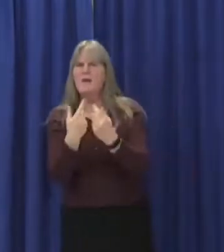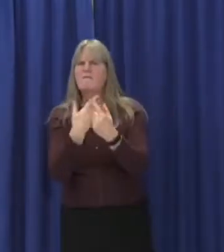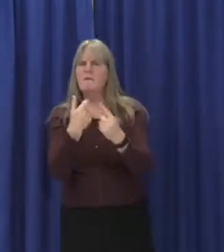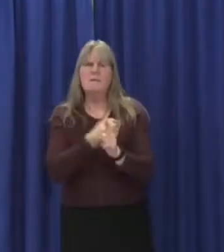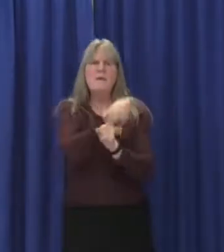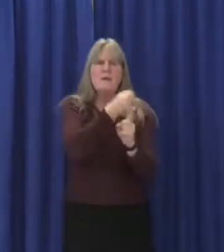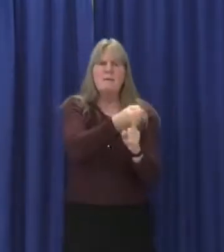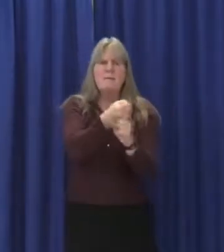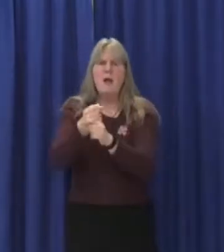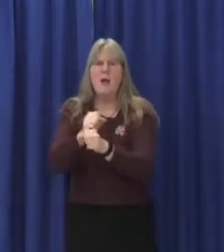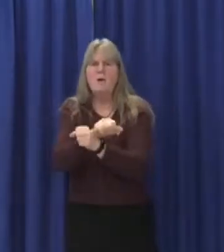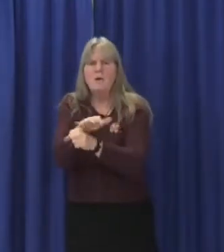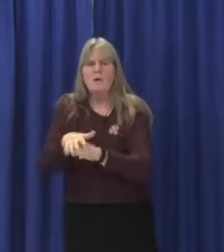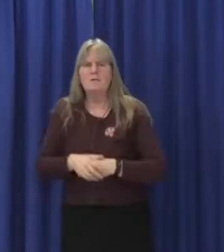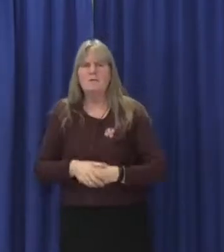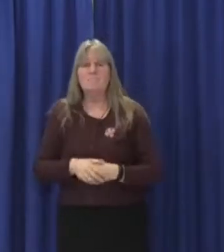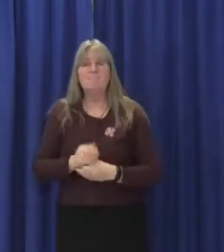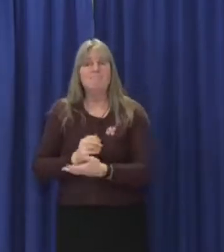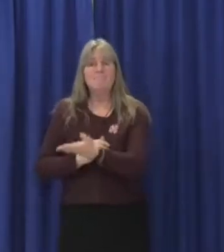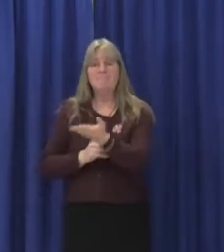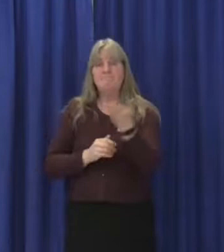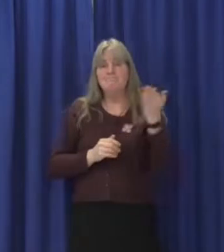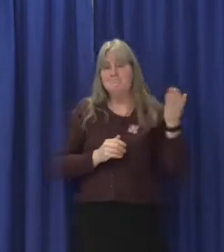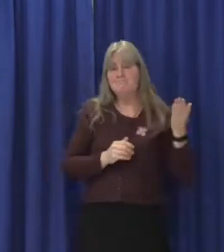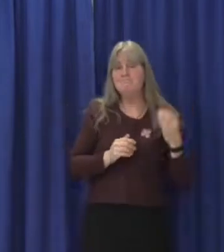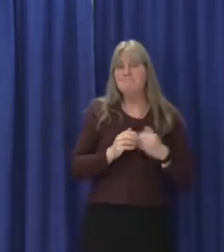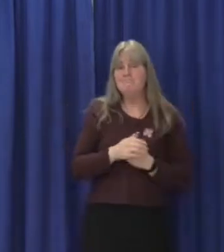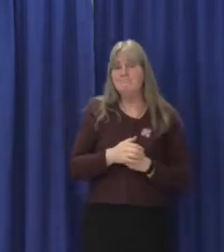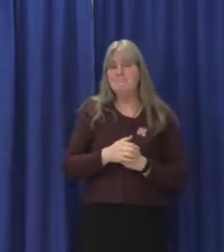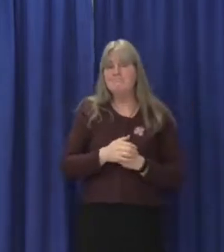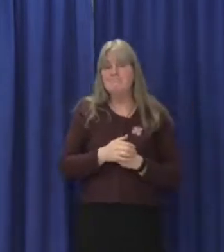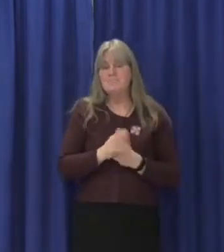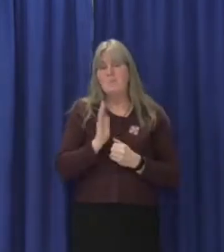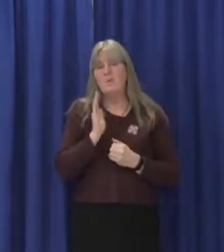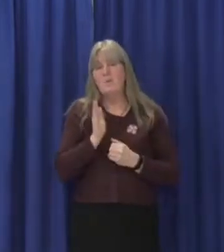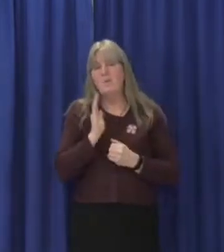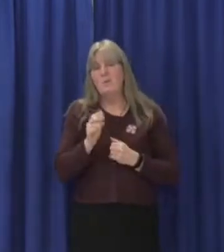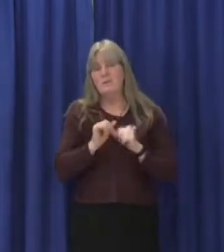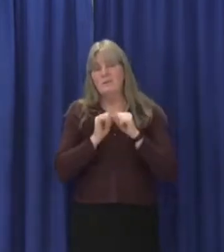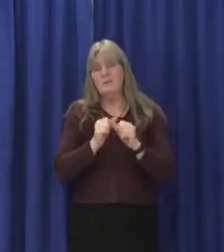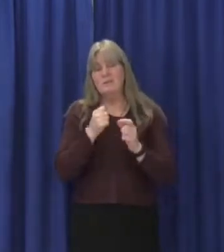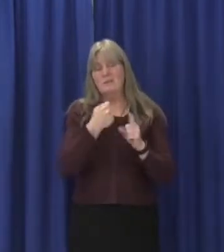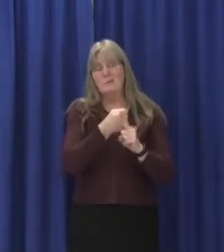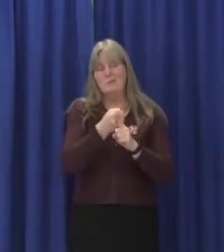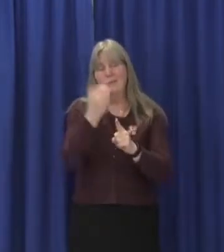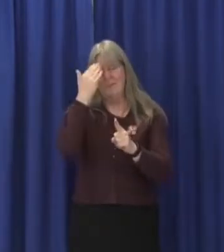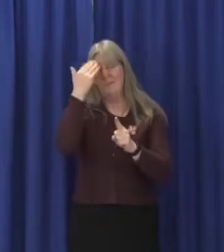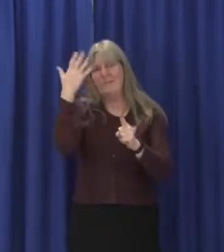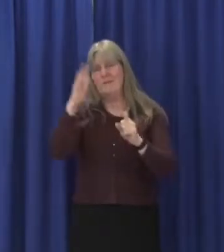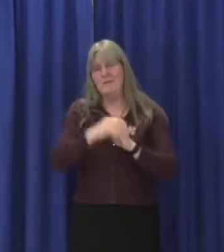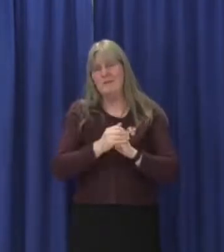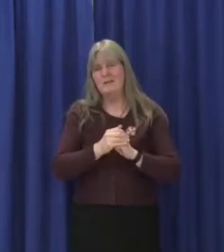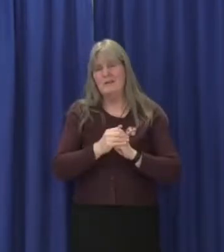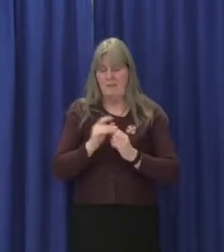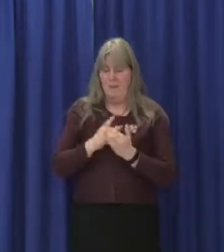And we know that many have been, and will be, continued to be impacted. This program provides funding